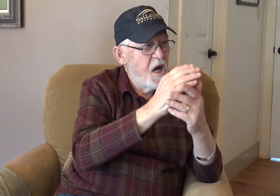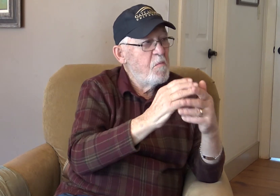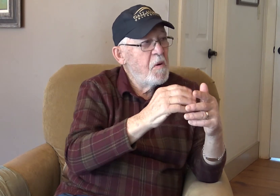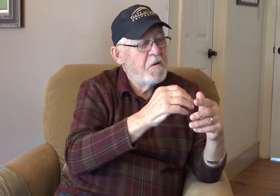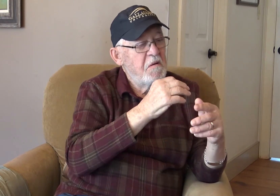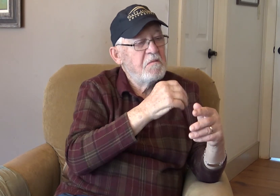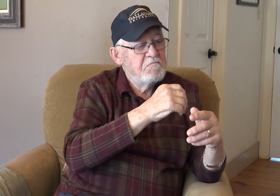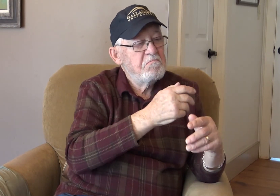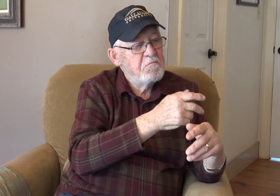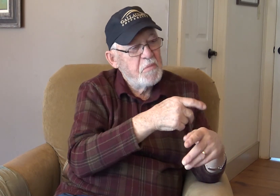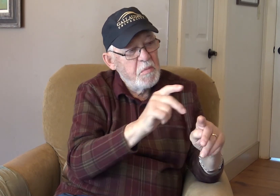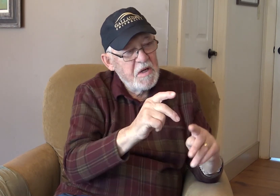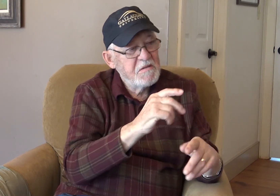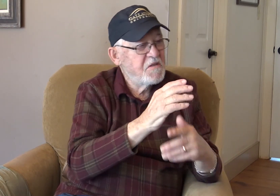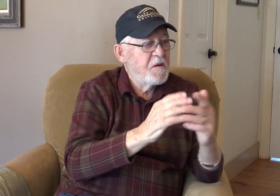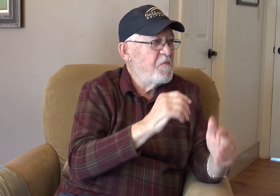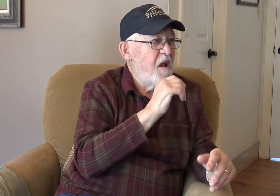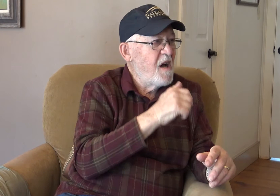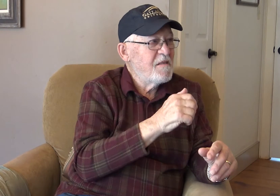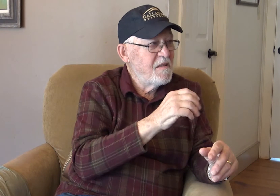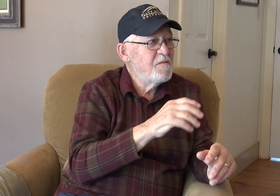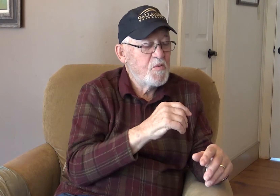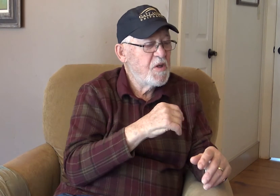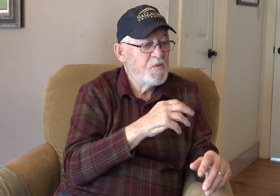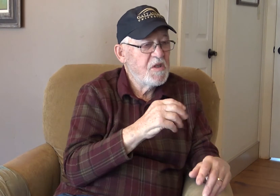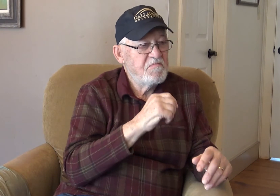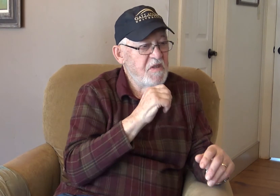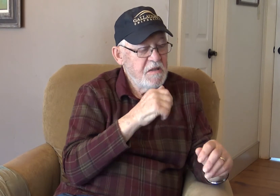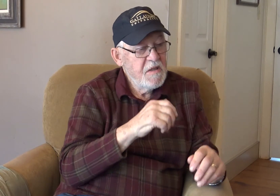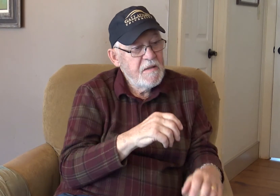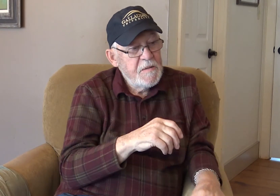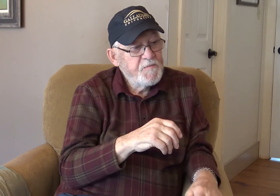Some [staff] were permitted, some were not. And we were not.